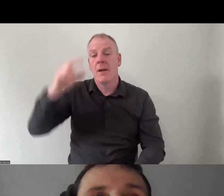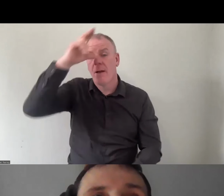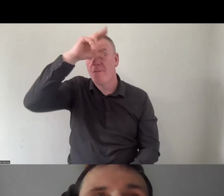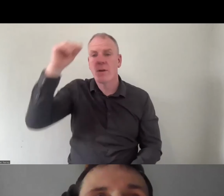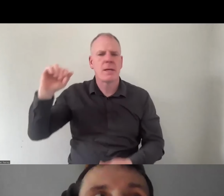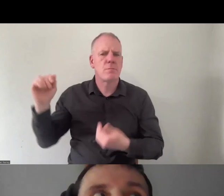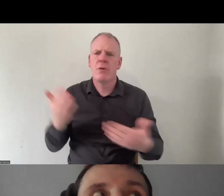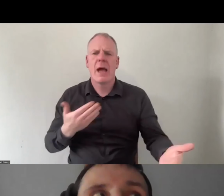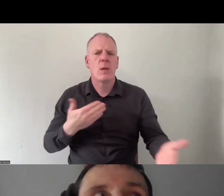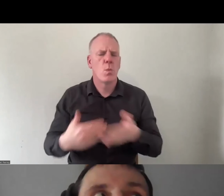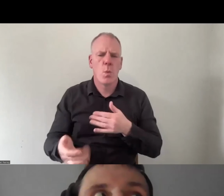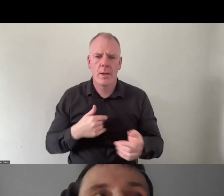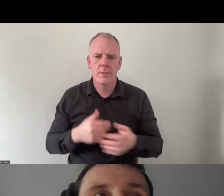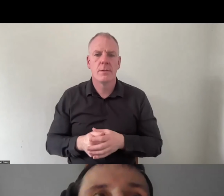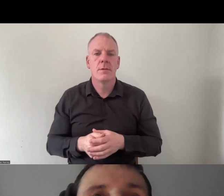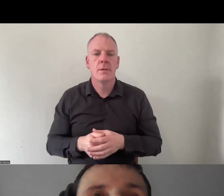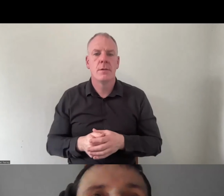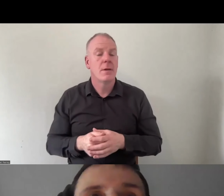or have come, no might about it —